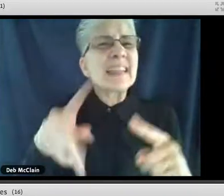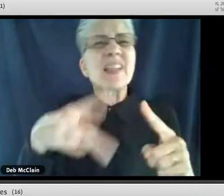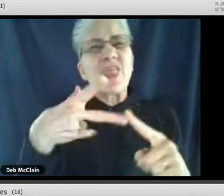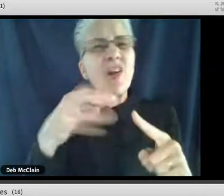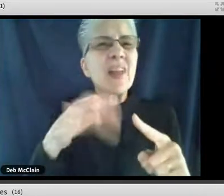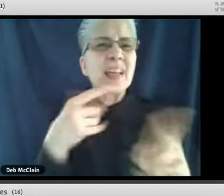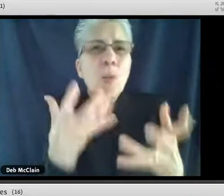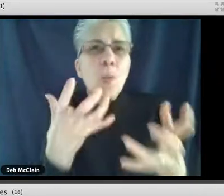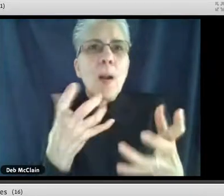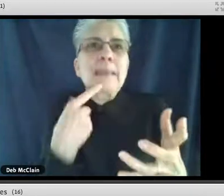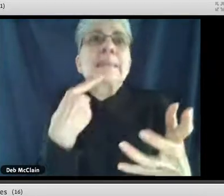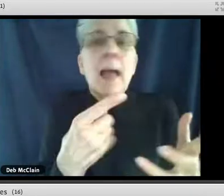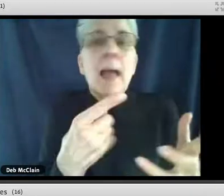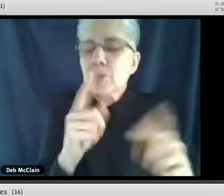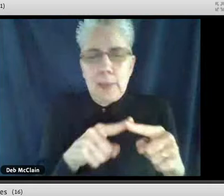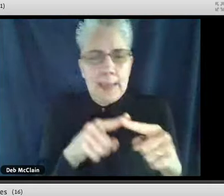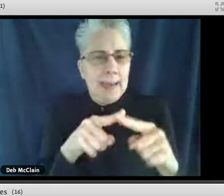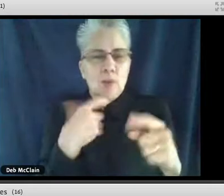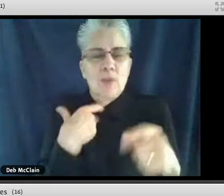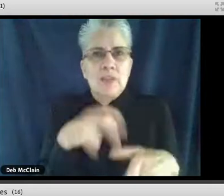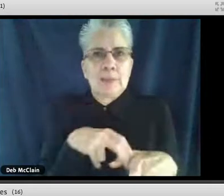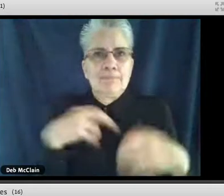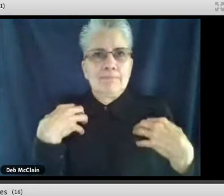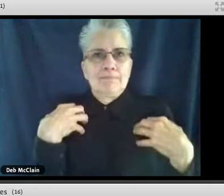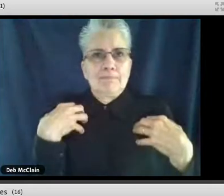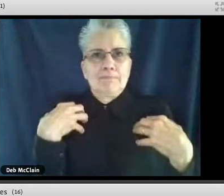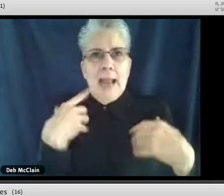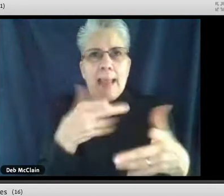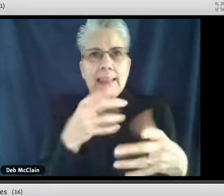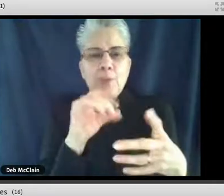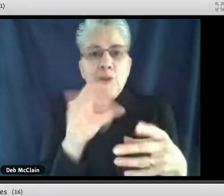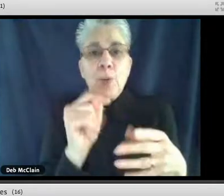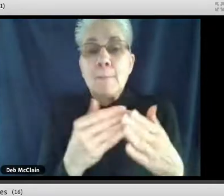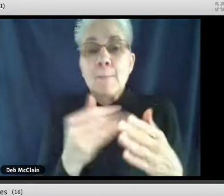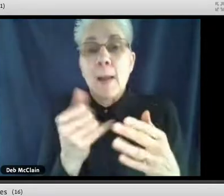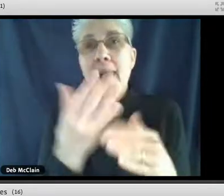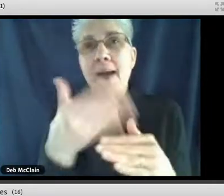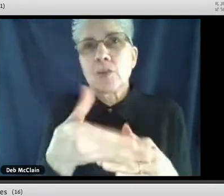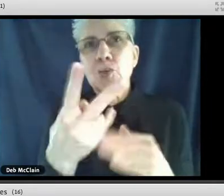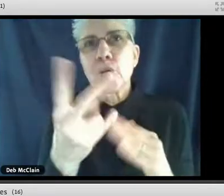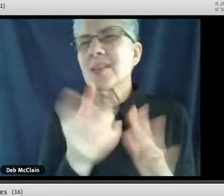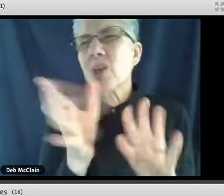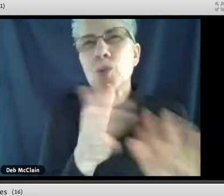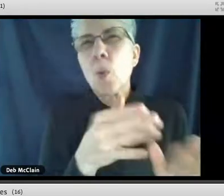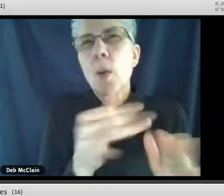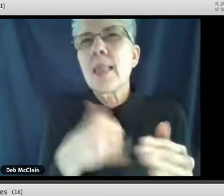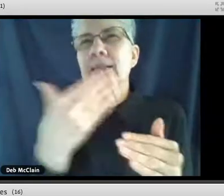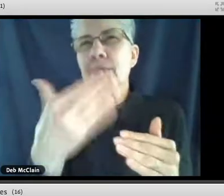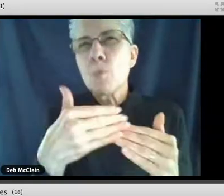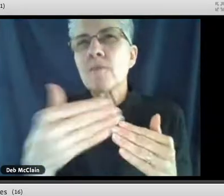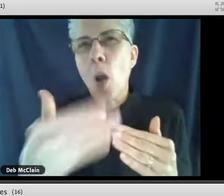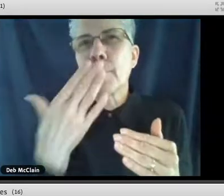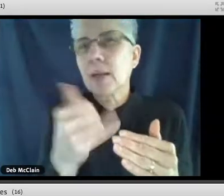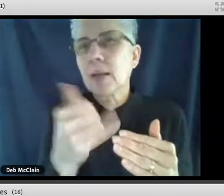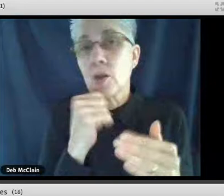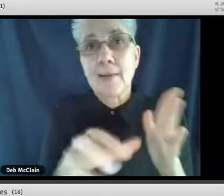And you can't do anything about it. You have to just let them do it. It might be after a couple minutes you go, "Oh, don't worry about it. Let's just move on," because they're just not going to find it.